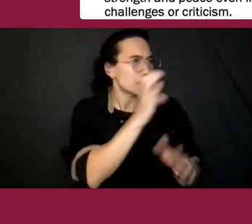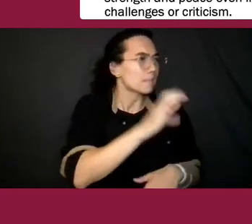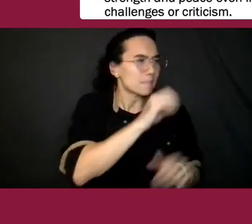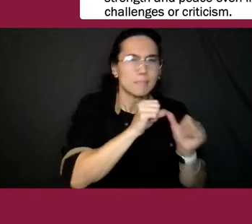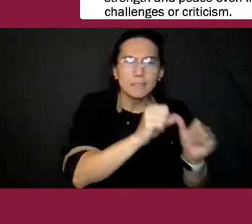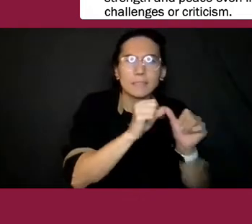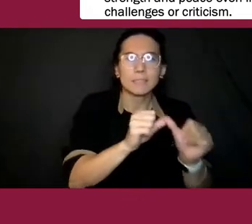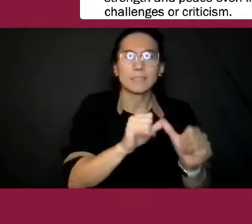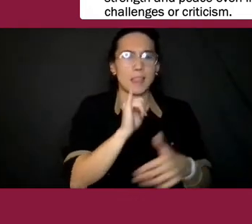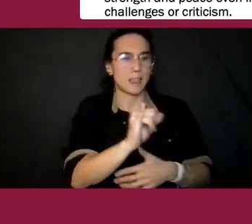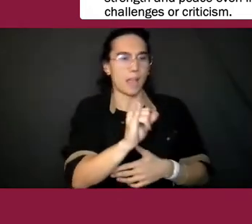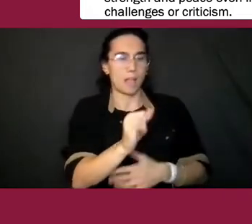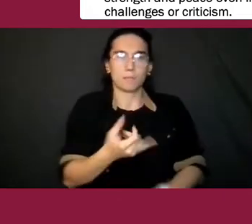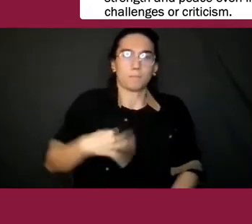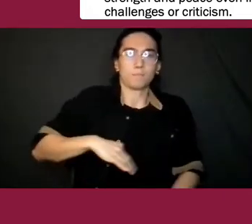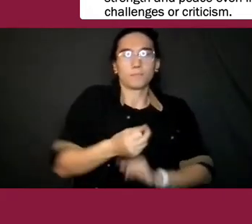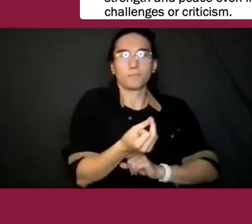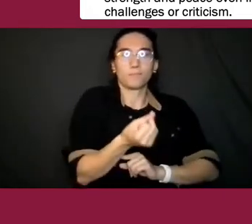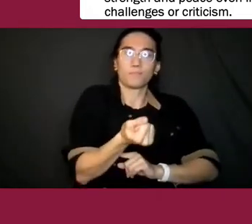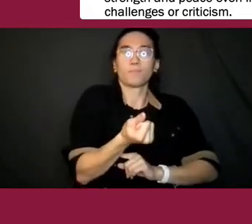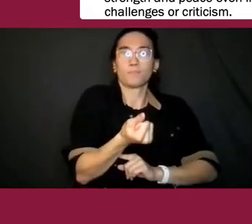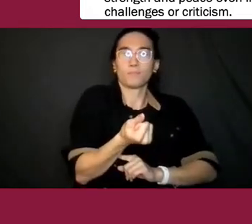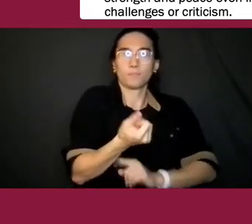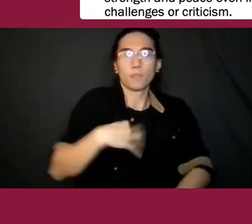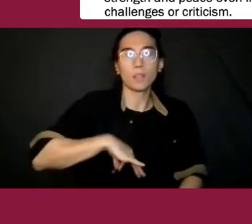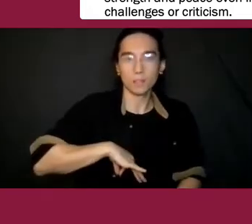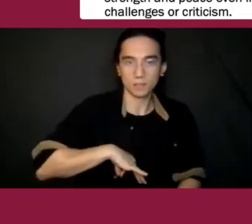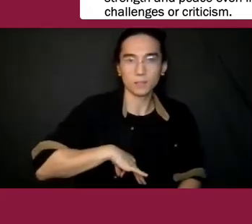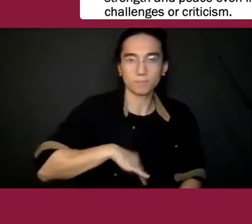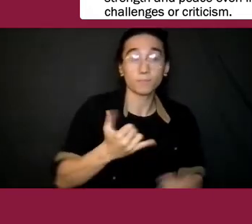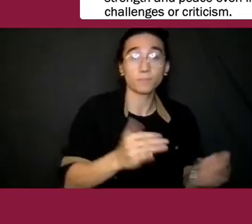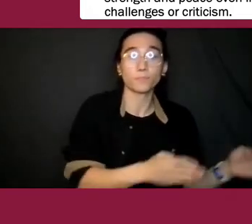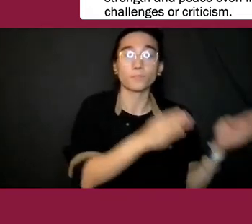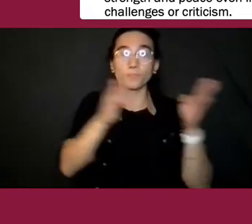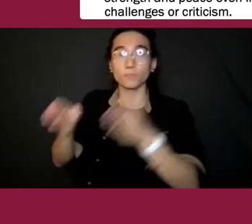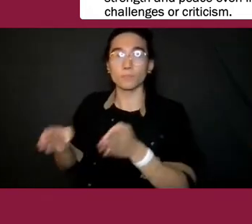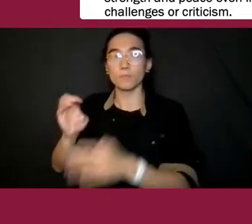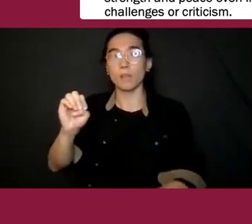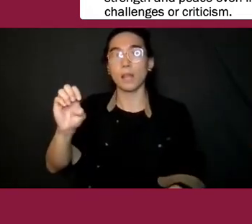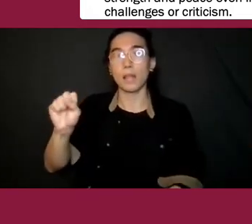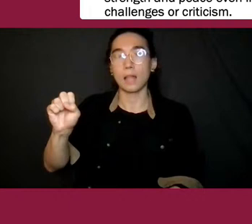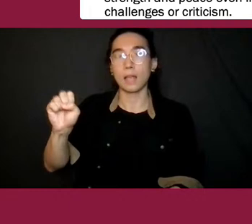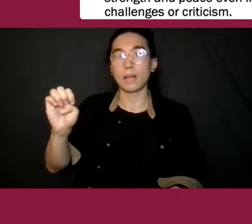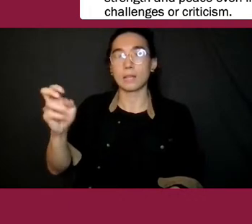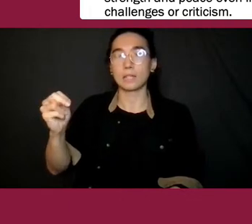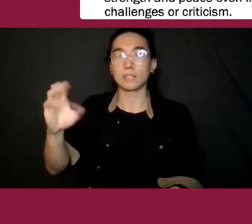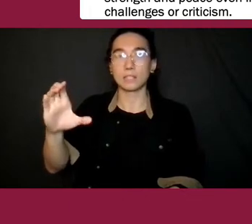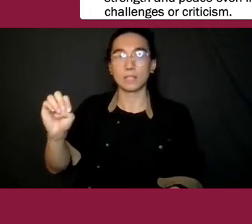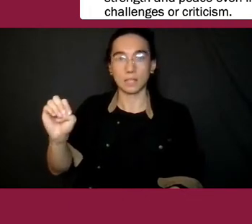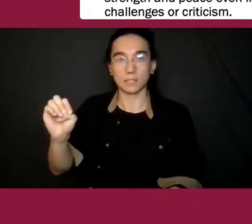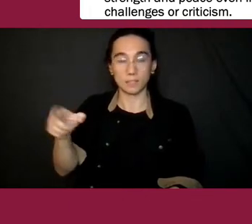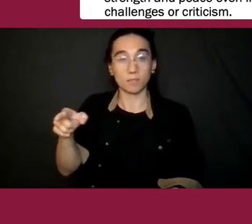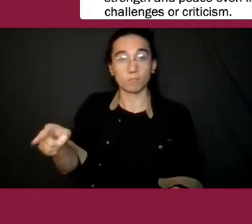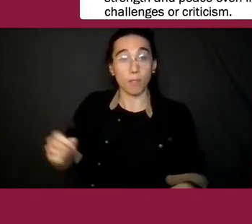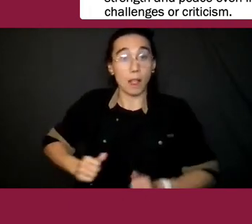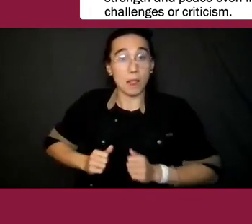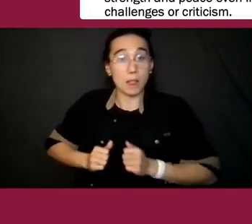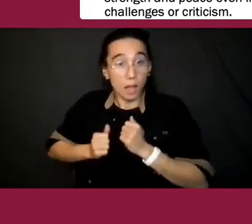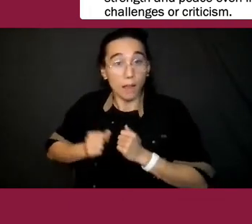For an essence-driven life, the sense of self is grounded in authenticity and inner truth.